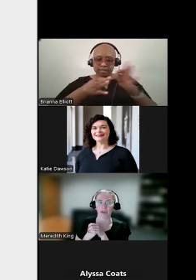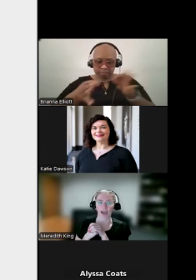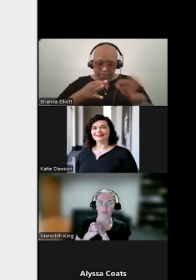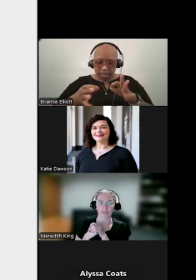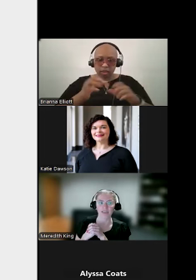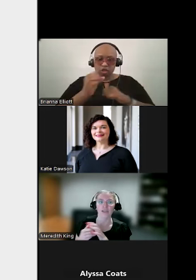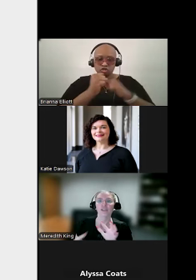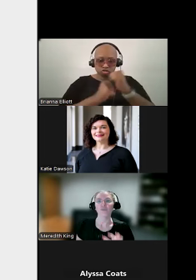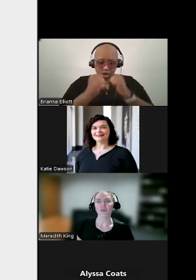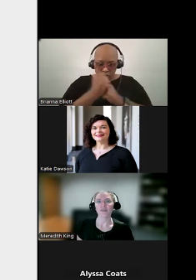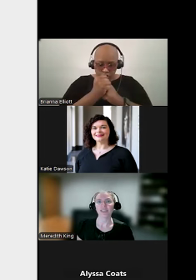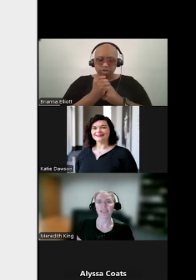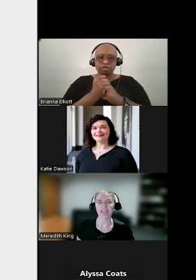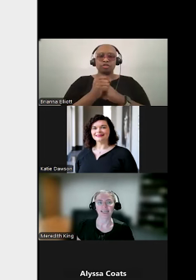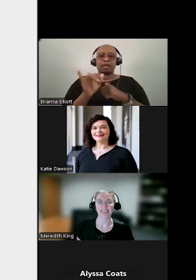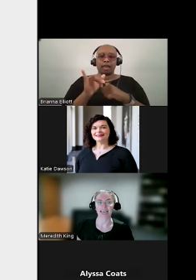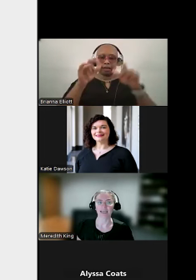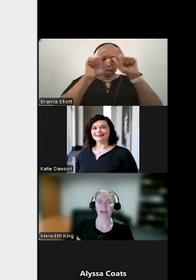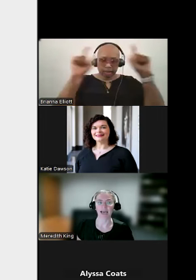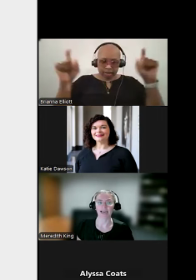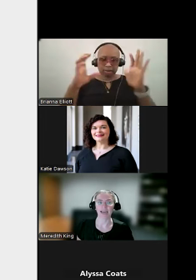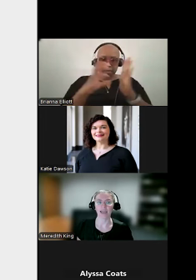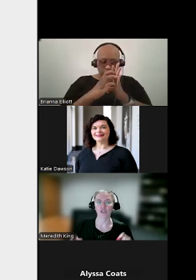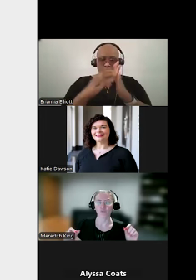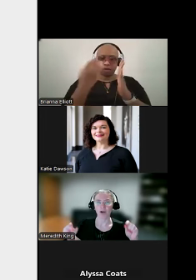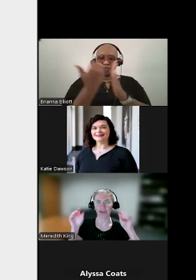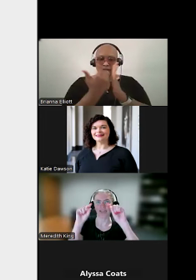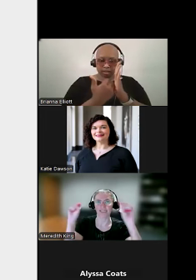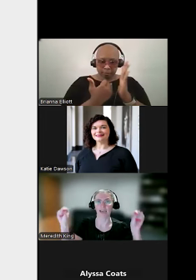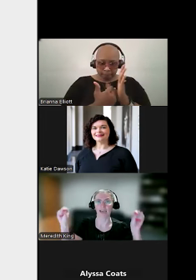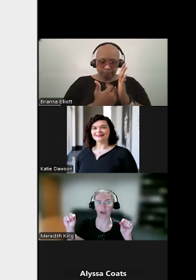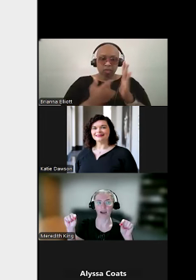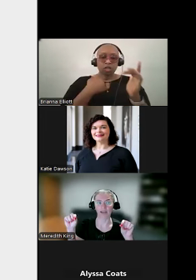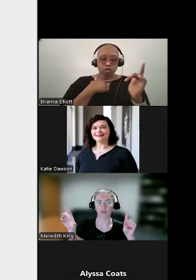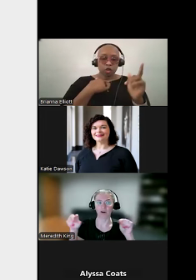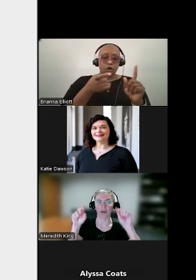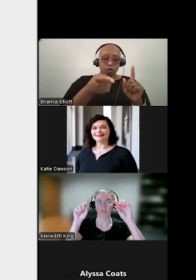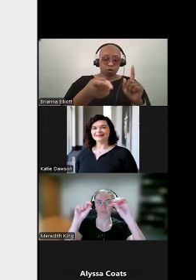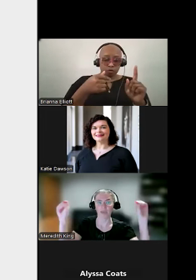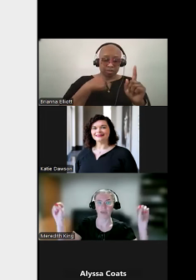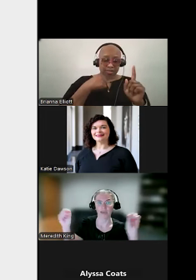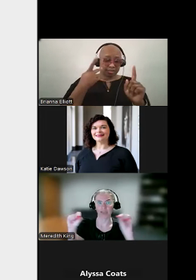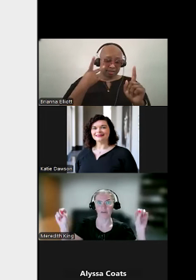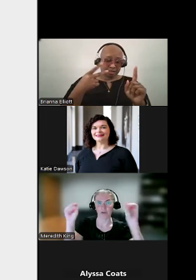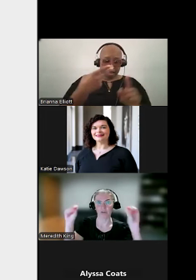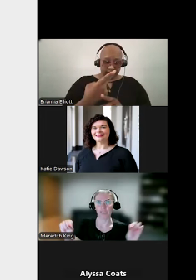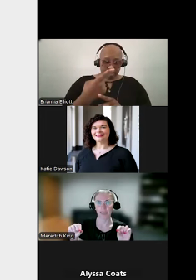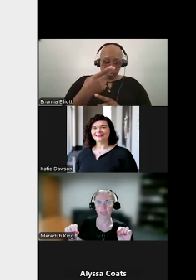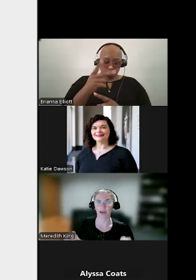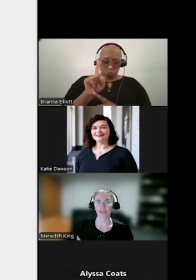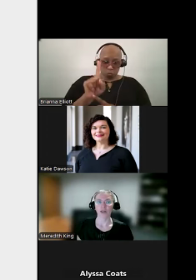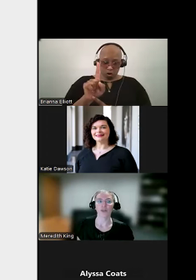documents. So if you've ever seen things like that H1 inside of carrots or P inside of those carrots,